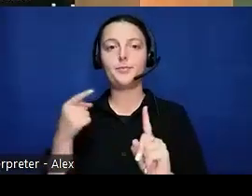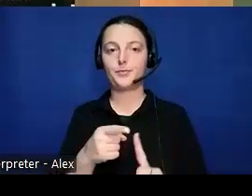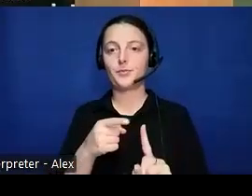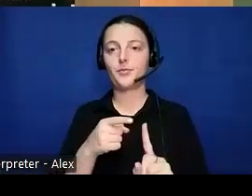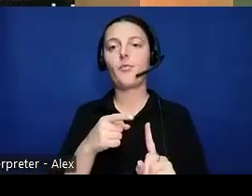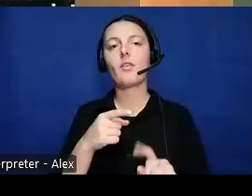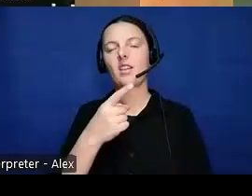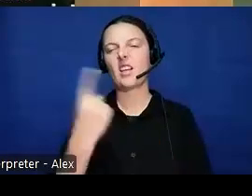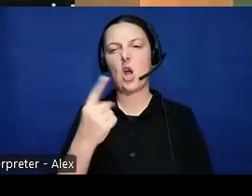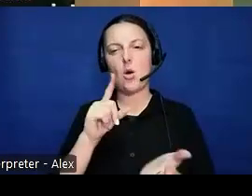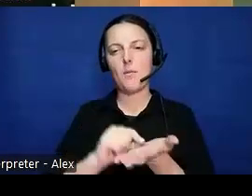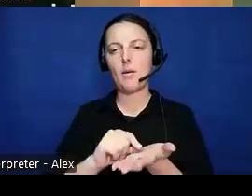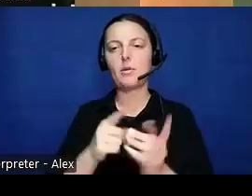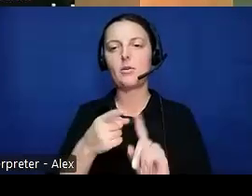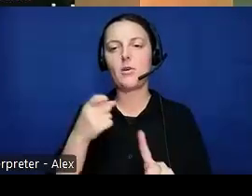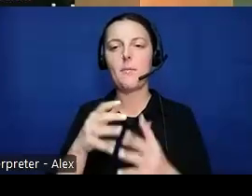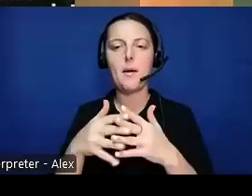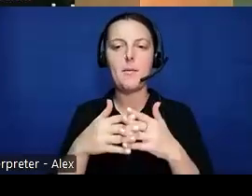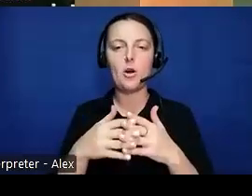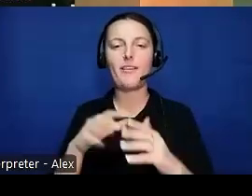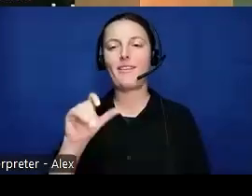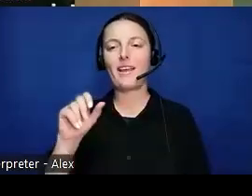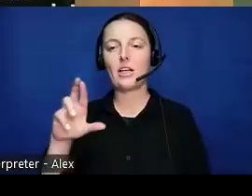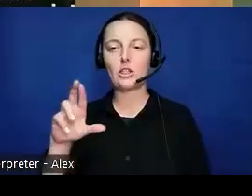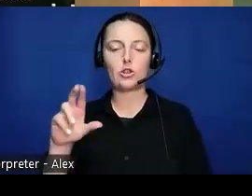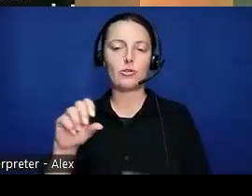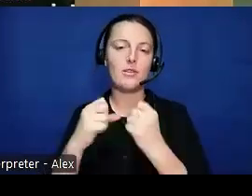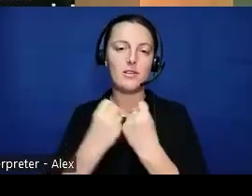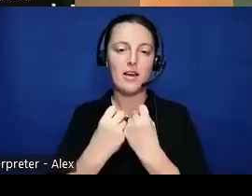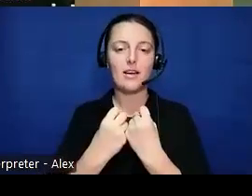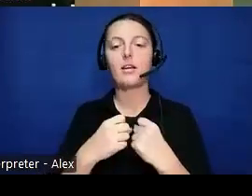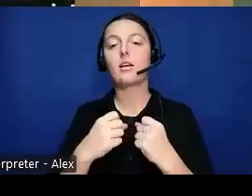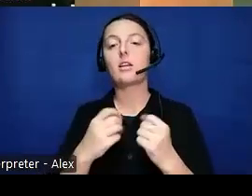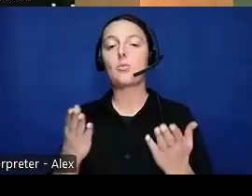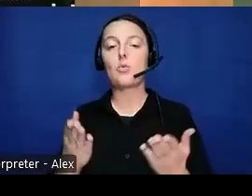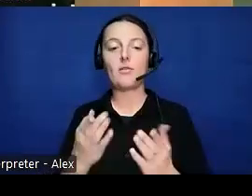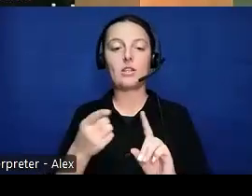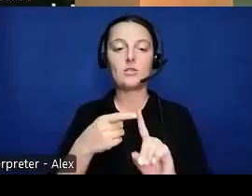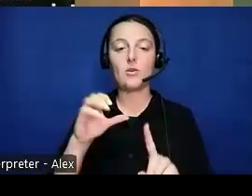American Cancer Society. prevalence of cancer, who's dying from which cancers, and really the